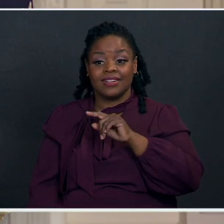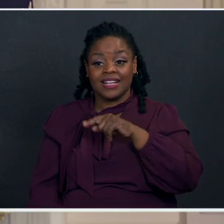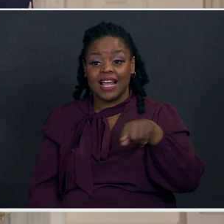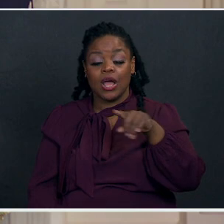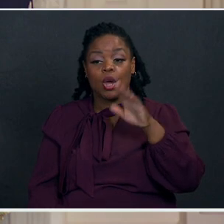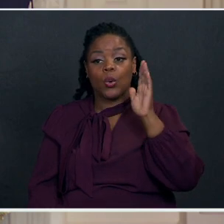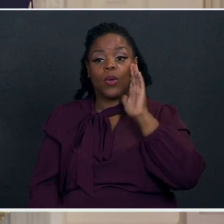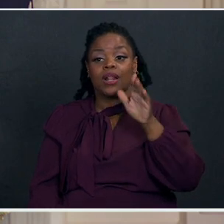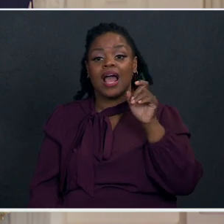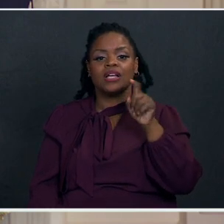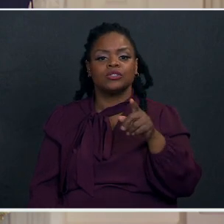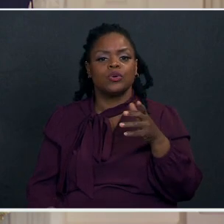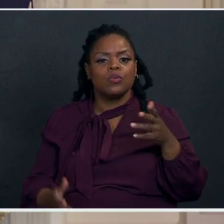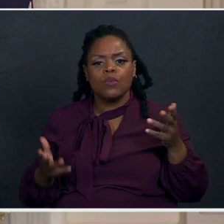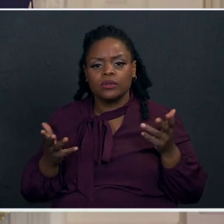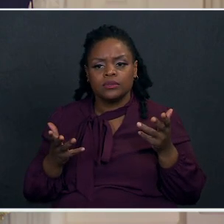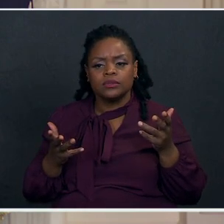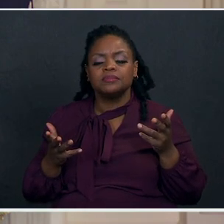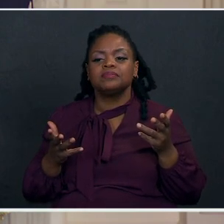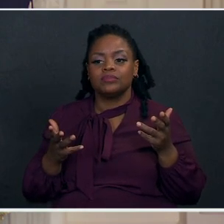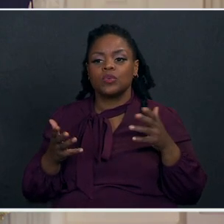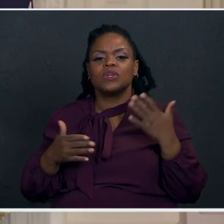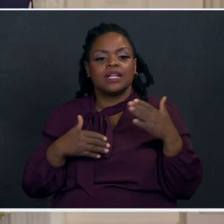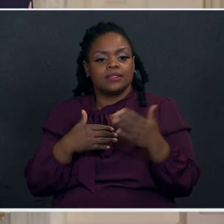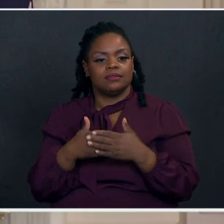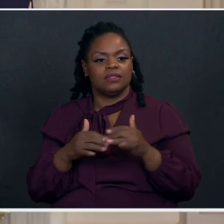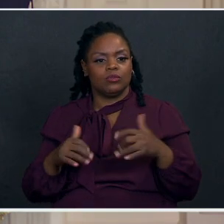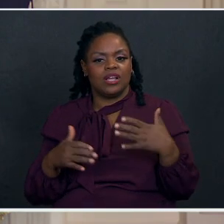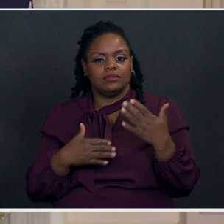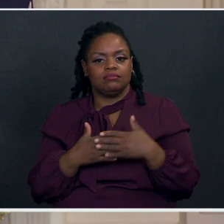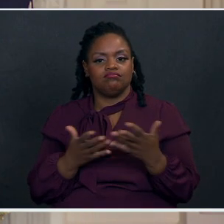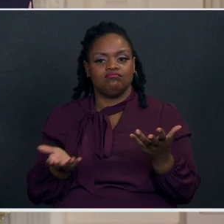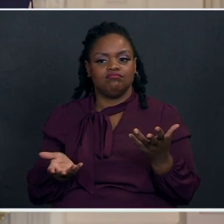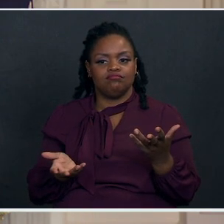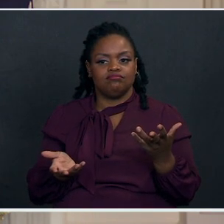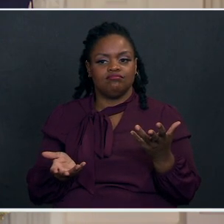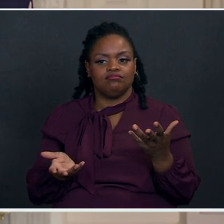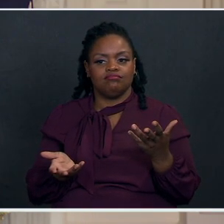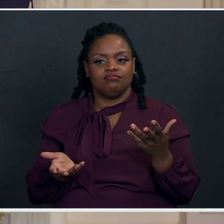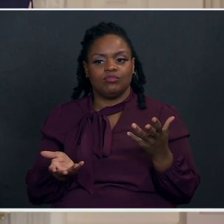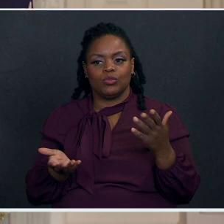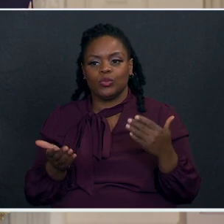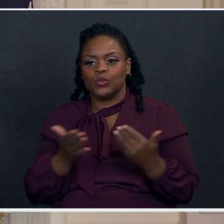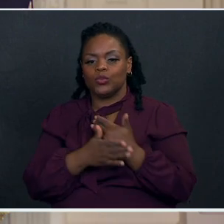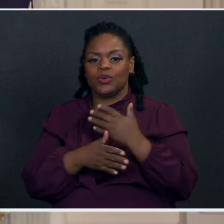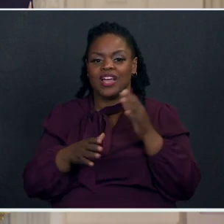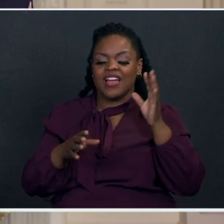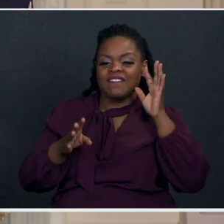"What next? What's the next big breakthrough?" And then helping us make the impossible possible.